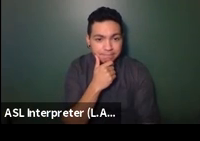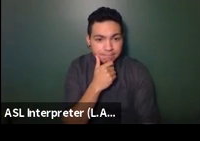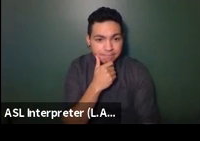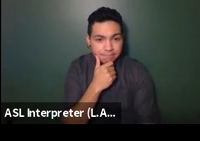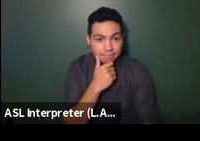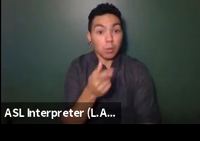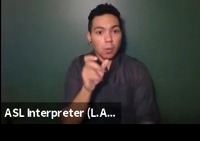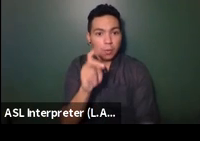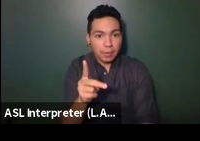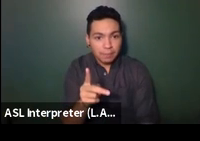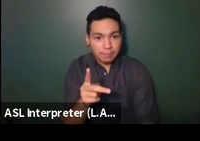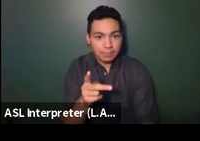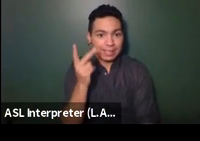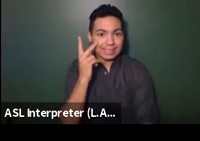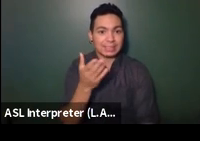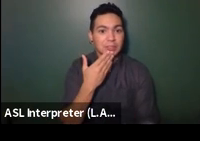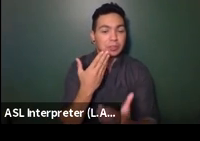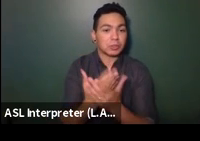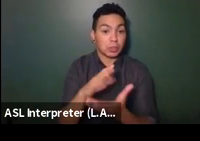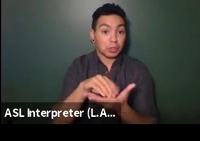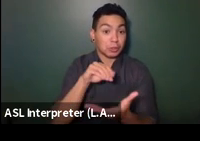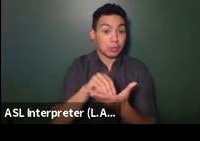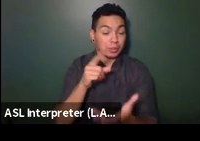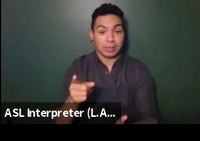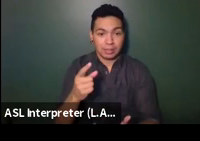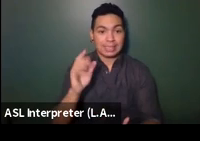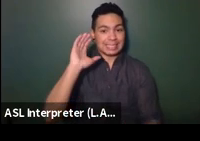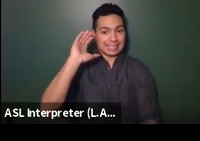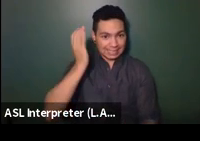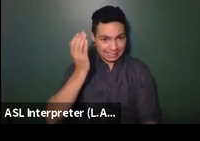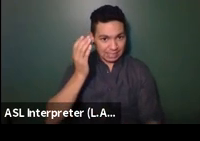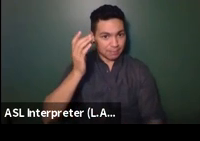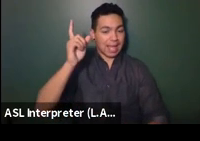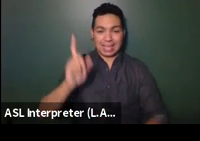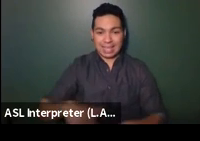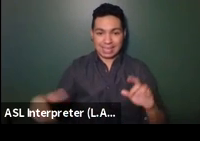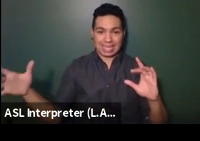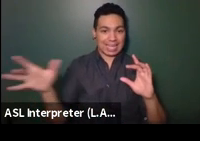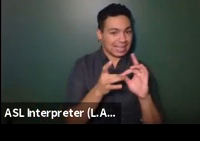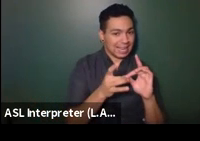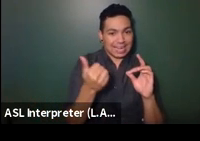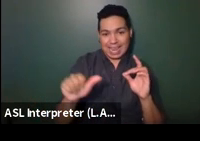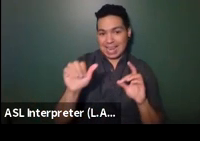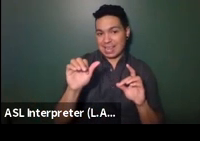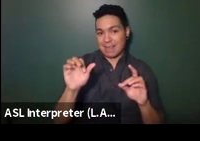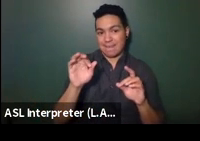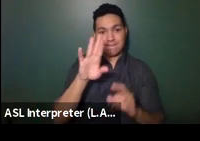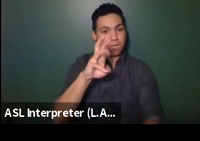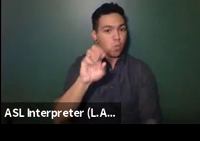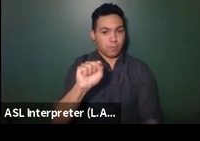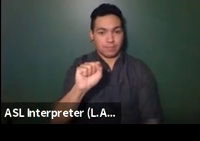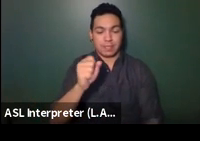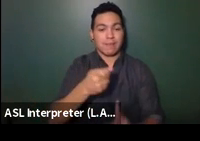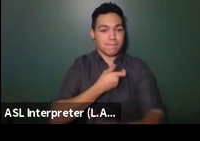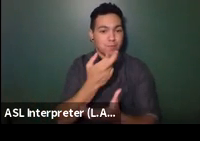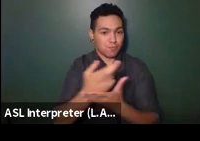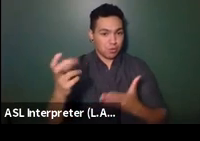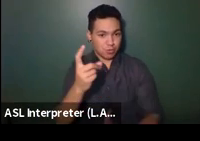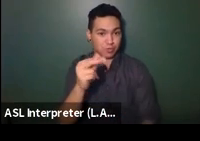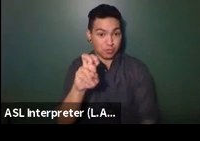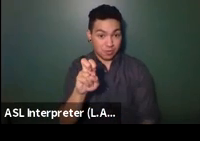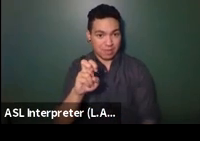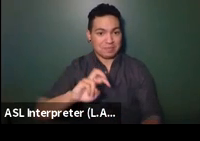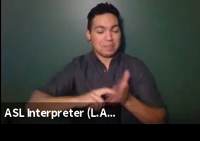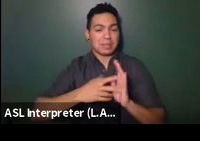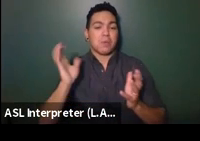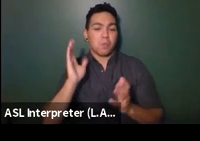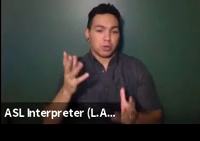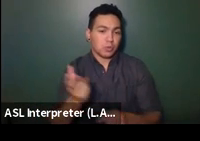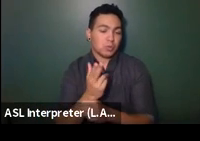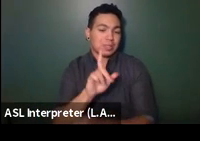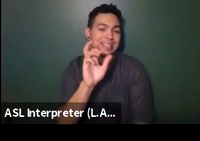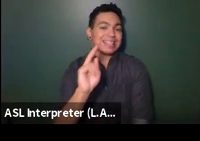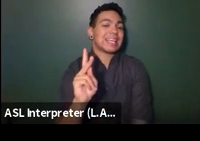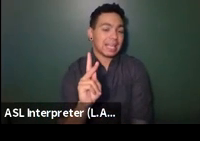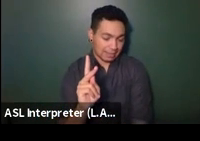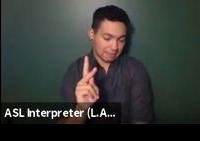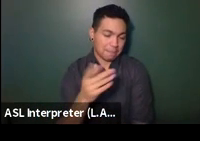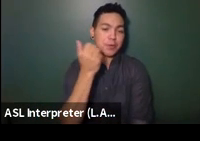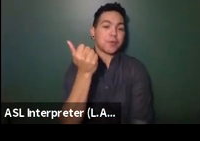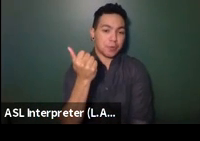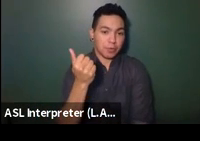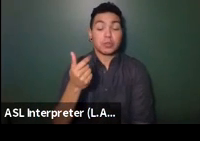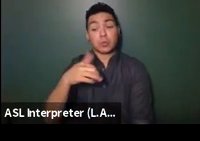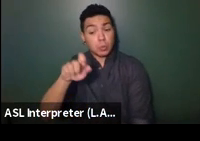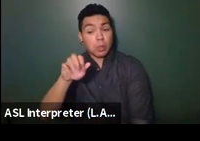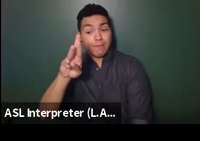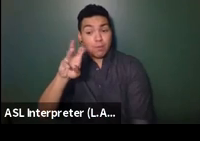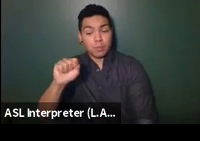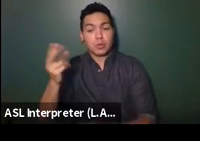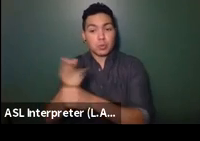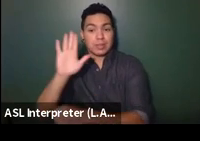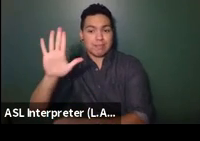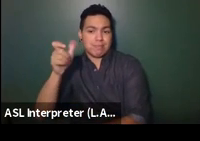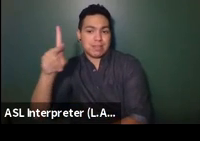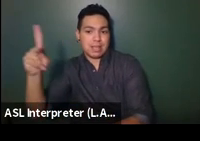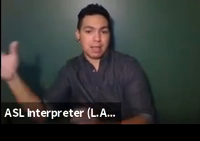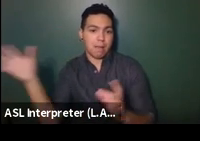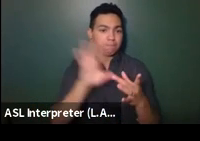ESD 189 - Amy Colburn: Okay, so actually this is a good learning. So I can't connect any forms from the resource drive. So what I'd want to do is share this as a link. So Google Forms, I can pull the link for the form and I could put the link in